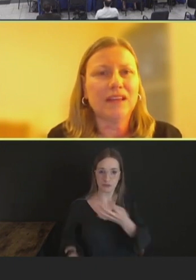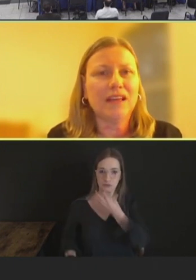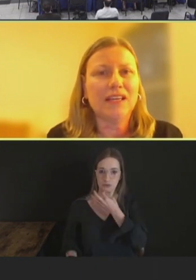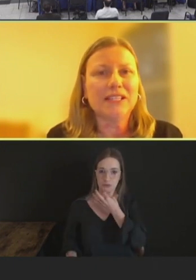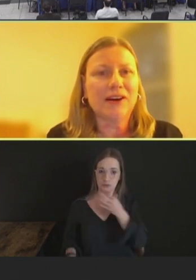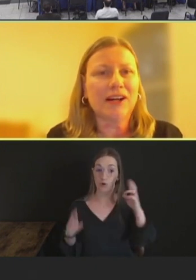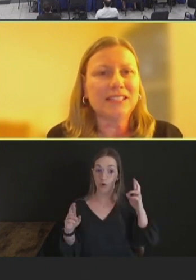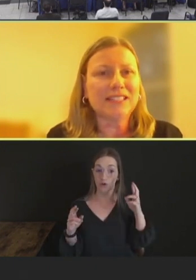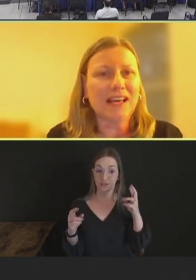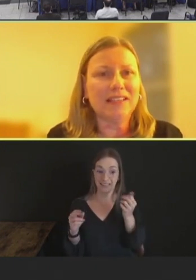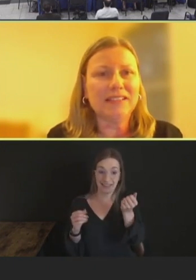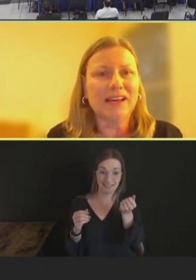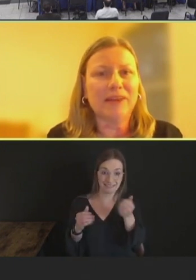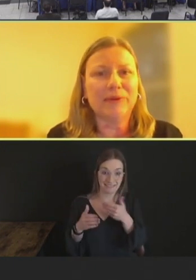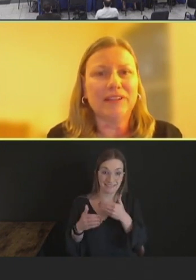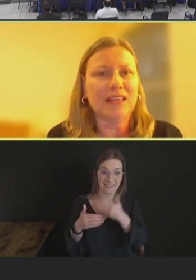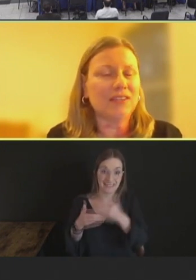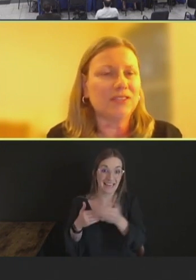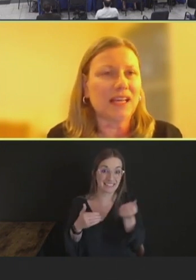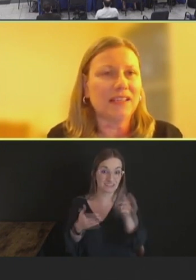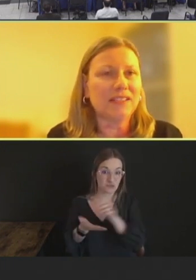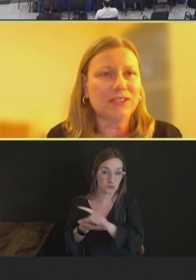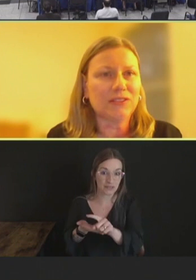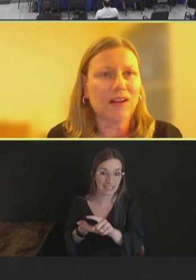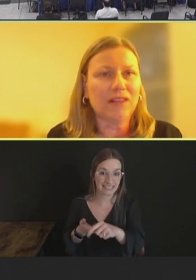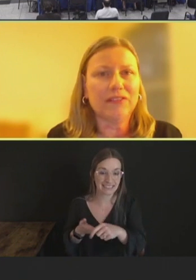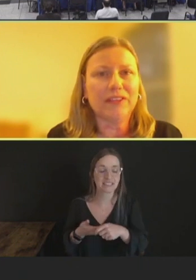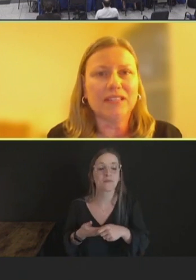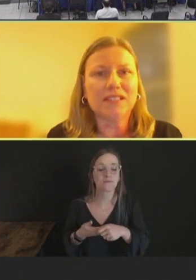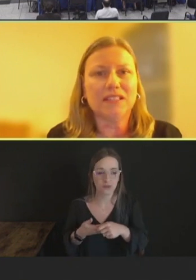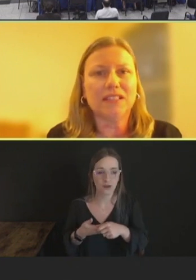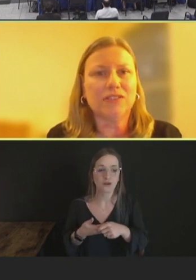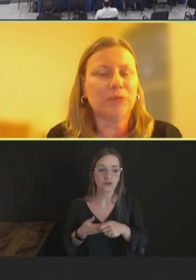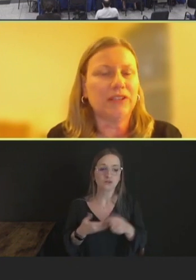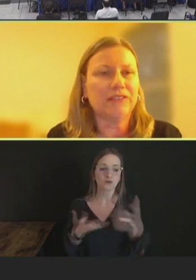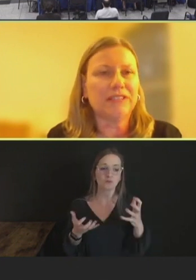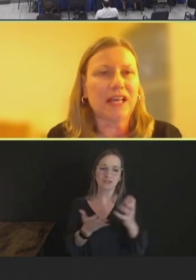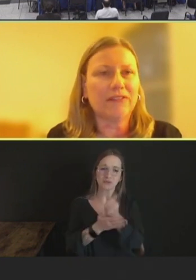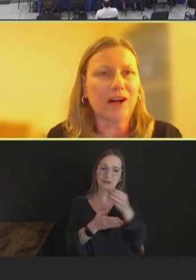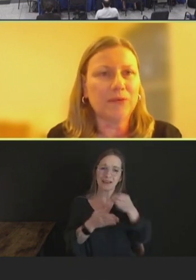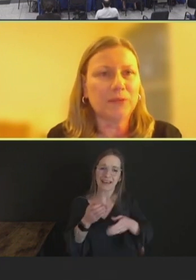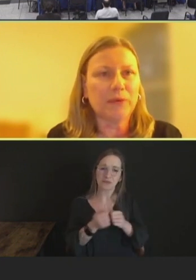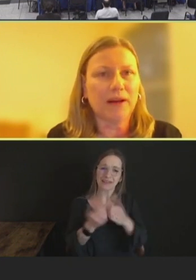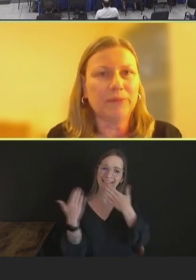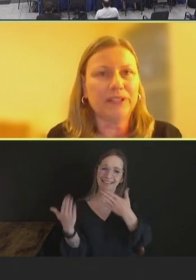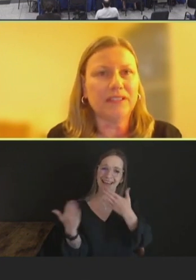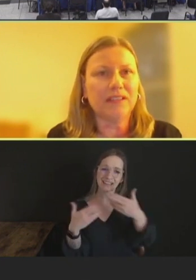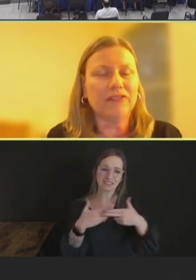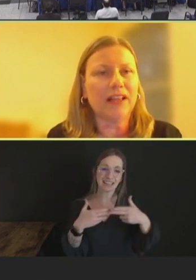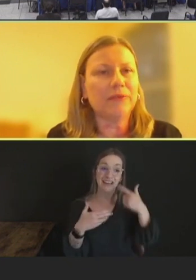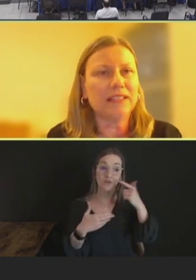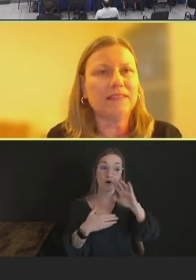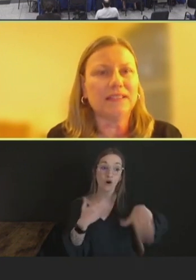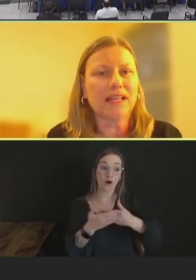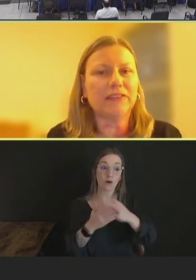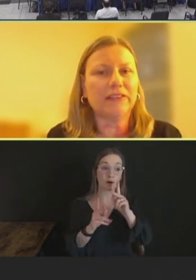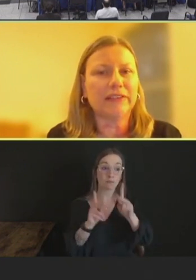So, I'll just end with a thank you slide to all of the VSD contributors that have helped build and evaluate these algorithms.